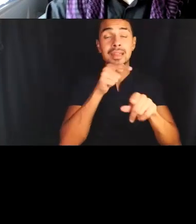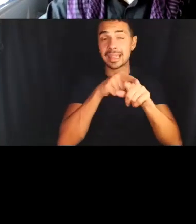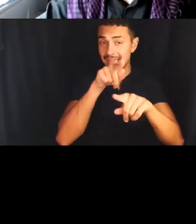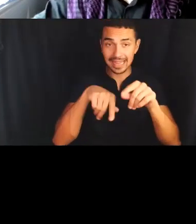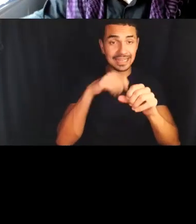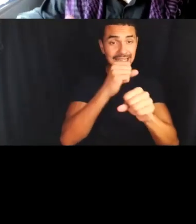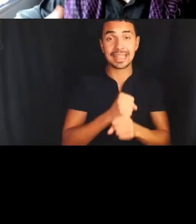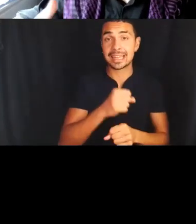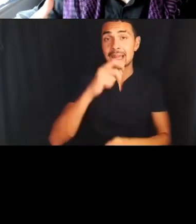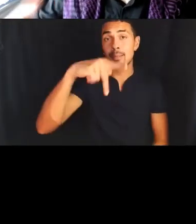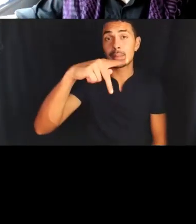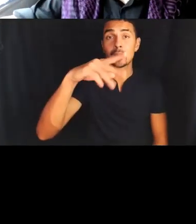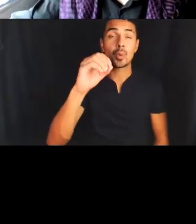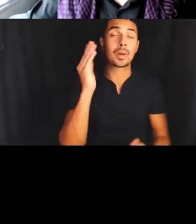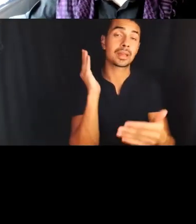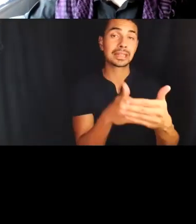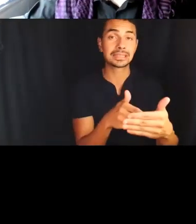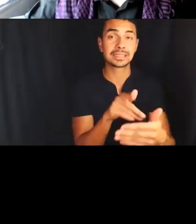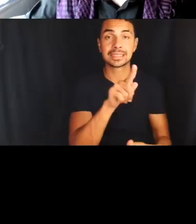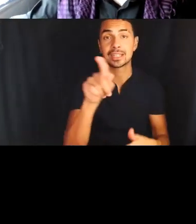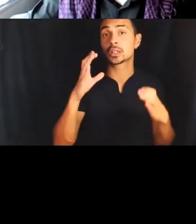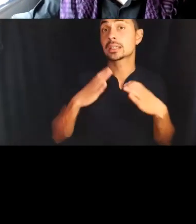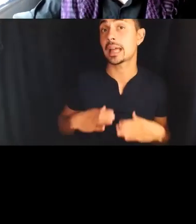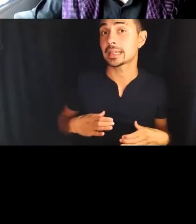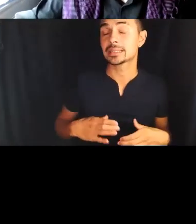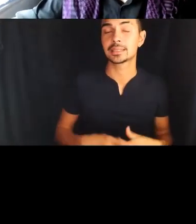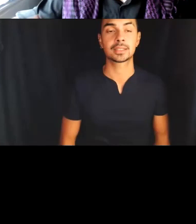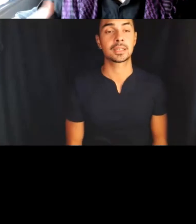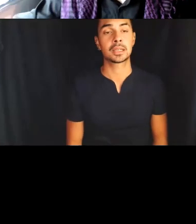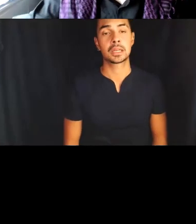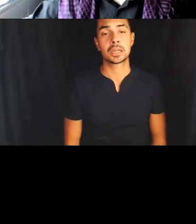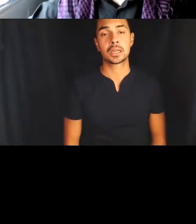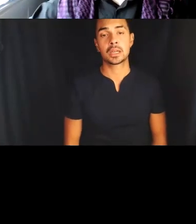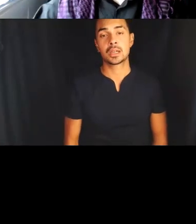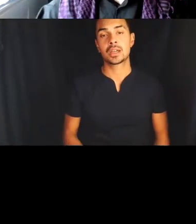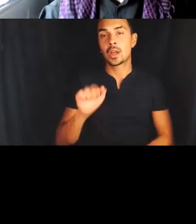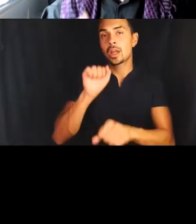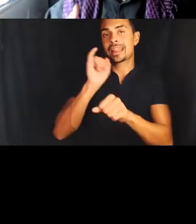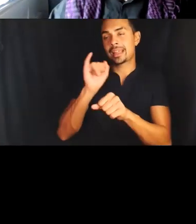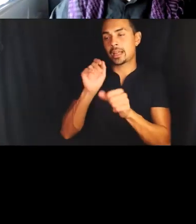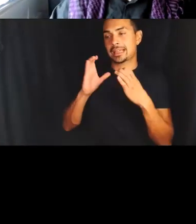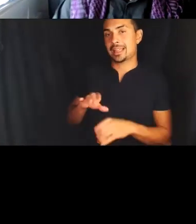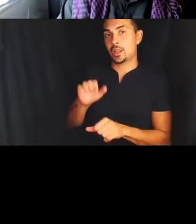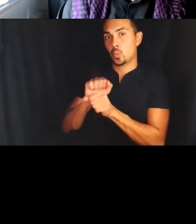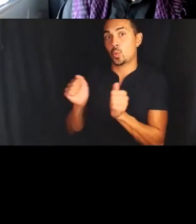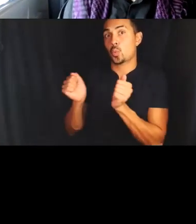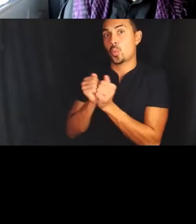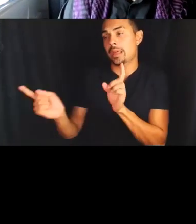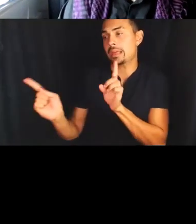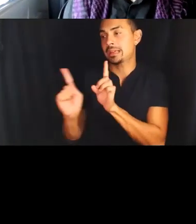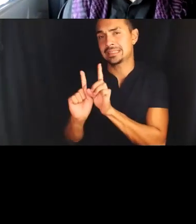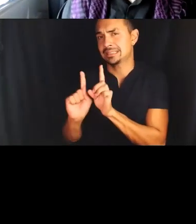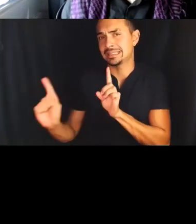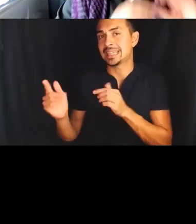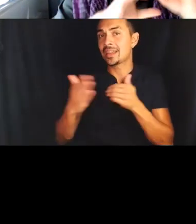against one of their clients that they're working with even though they deserve that respect.